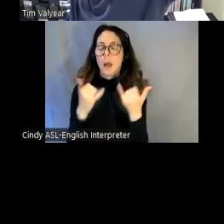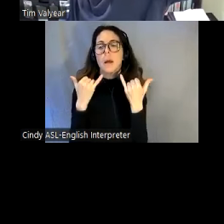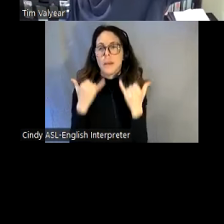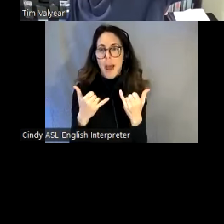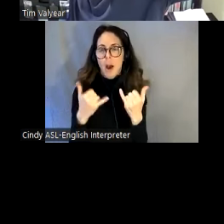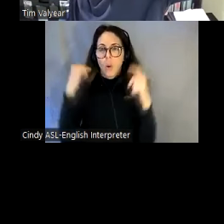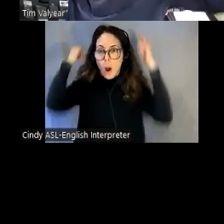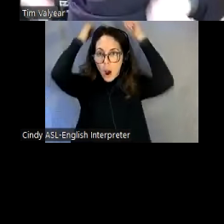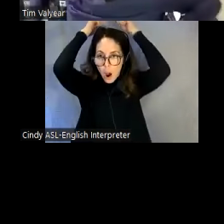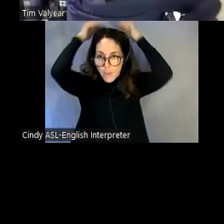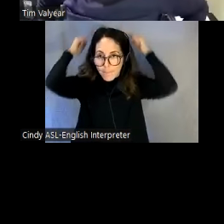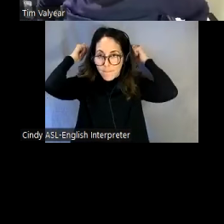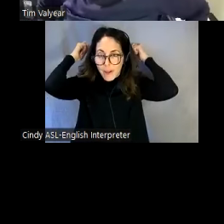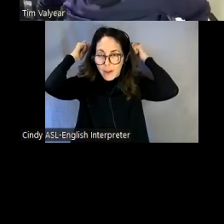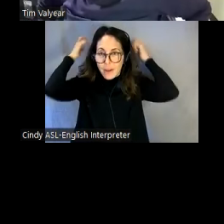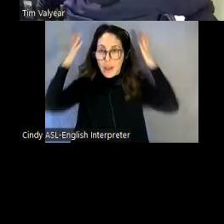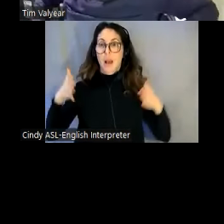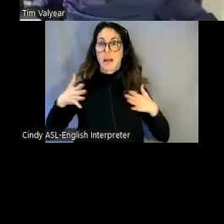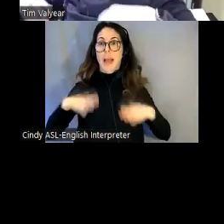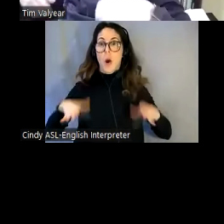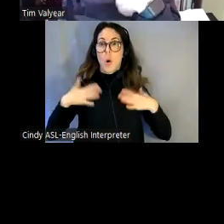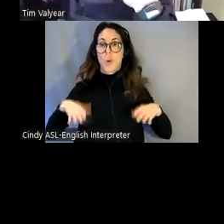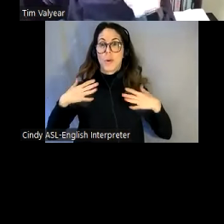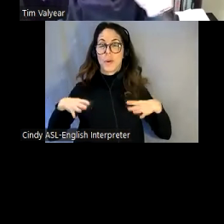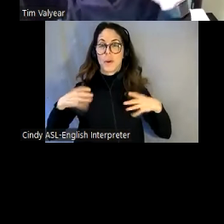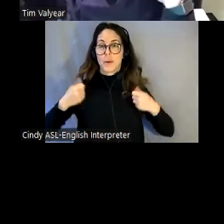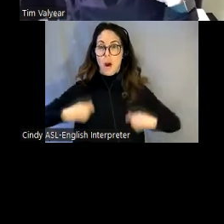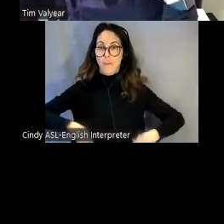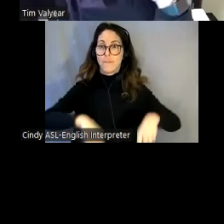package where your one dirt glove is inside the other. And